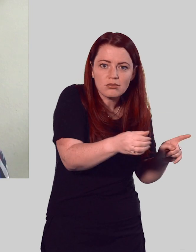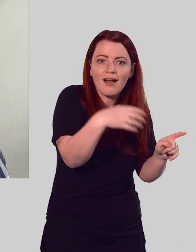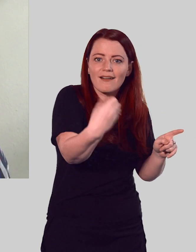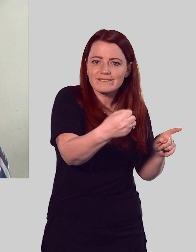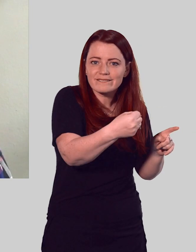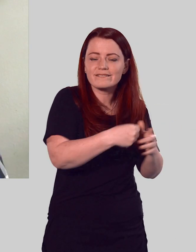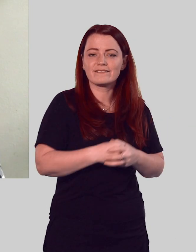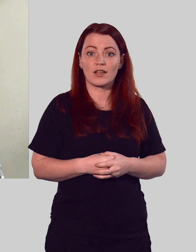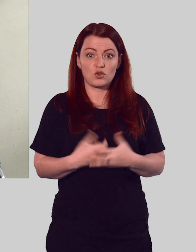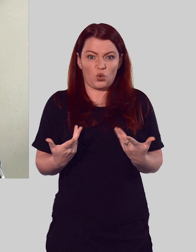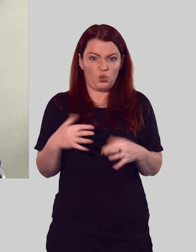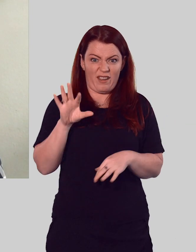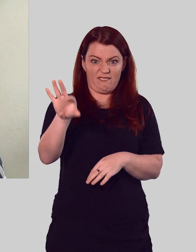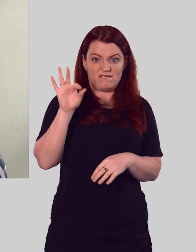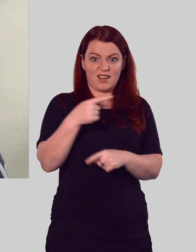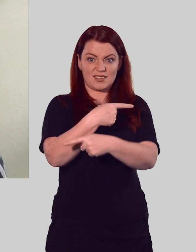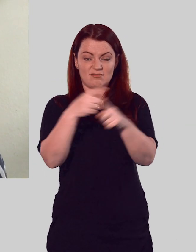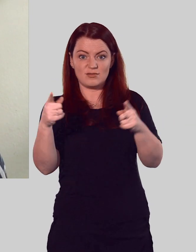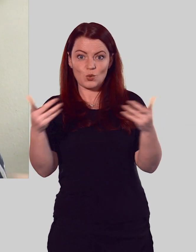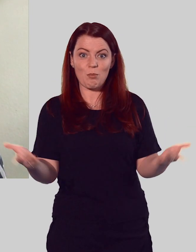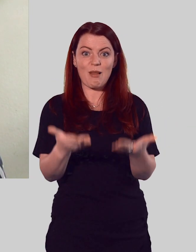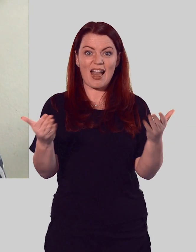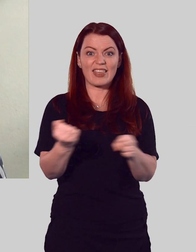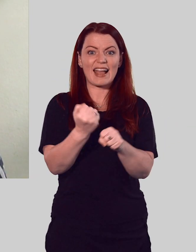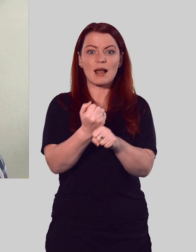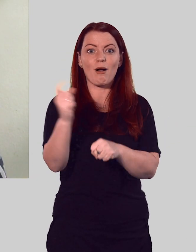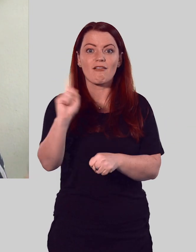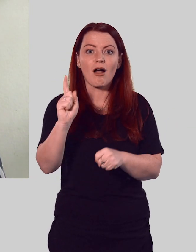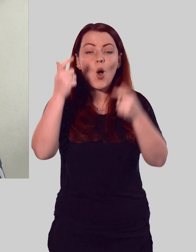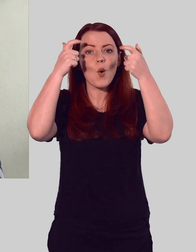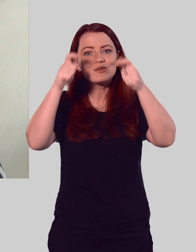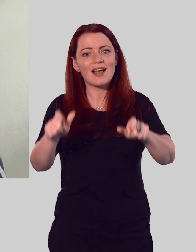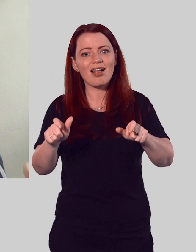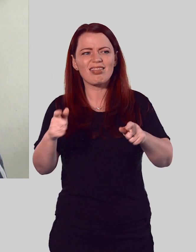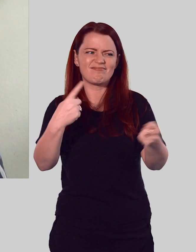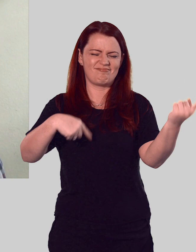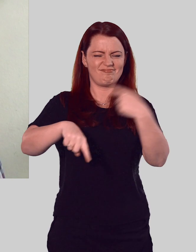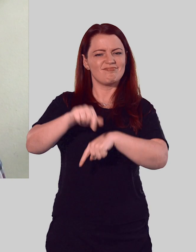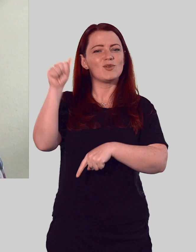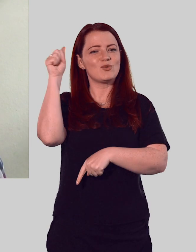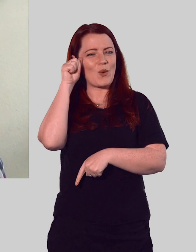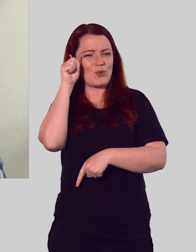game of hotel and everyone knows how to play this because it's such a familiar experience to stay in a hotel.